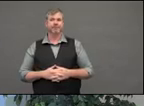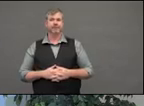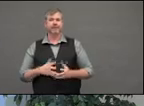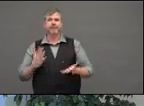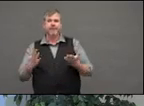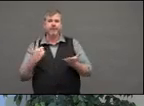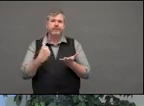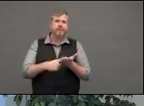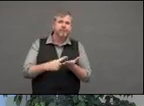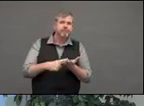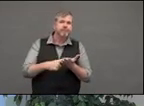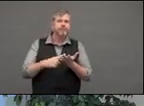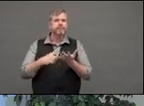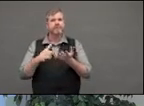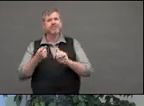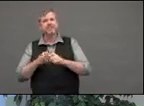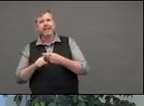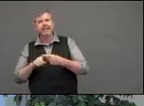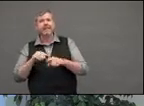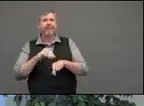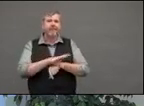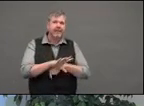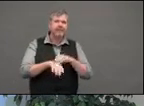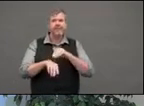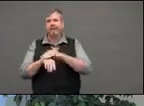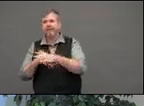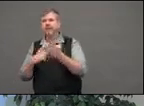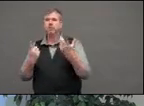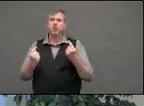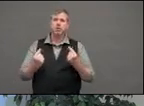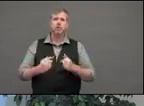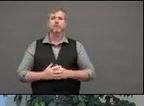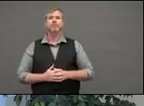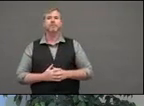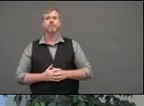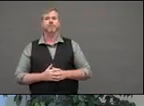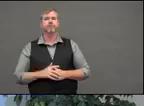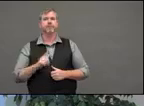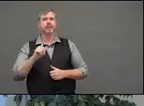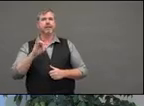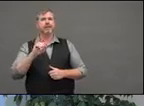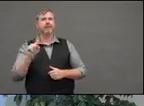them? LM: Yeah definitely i think even like um